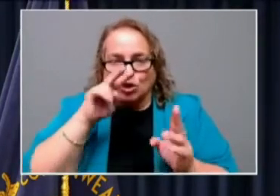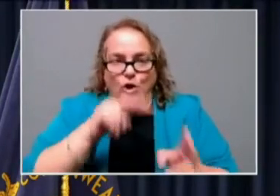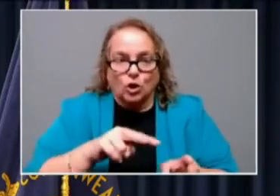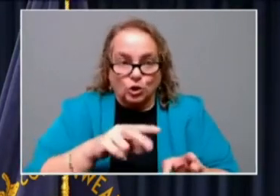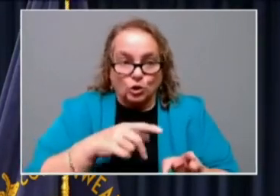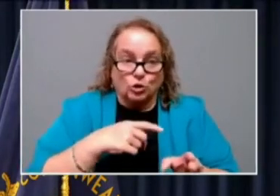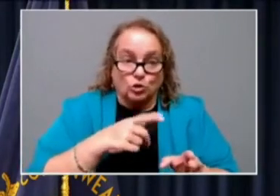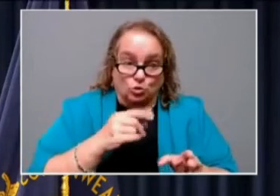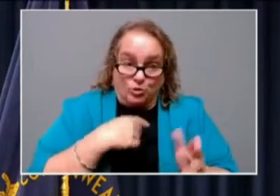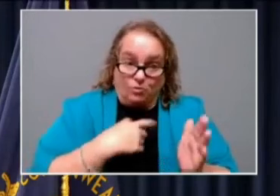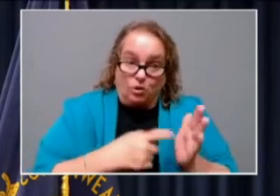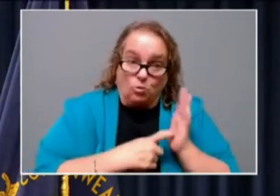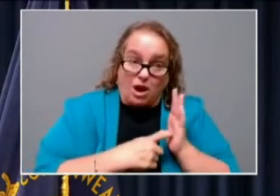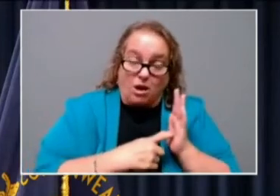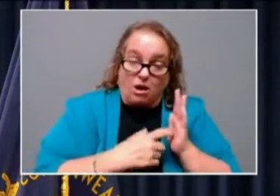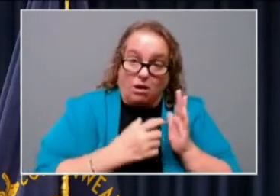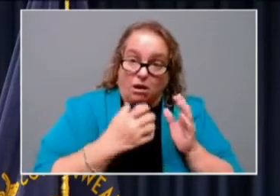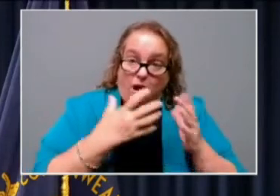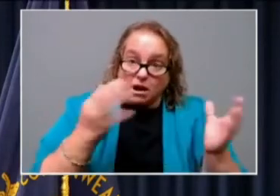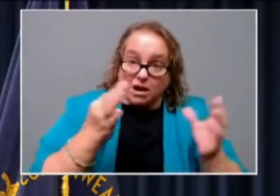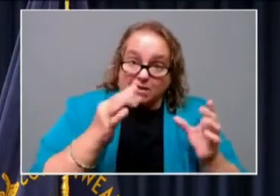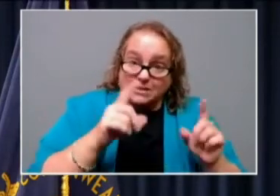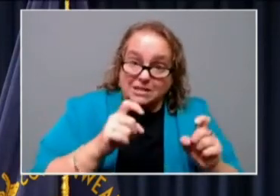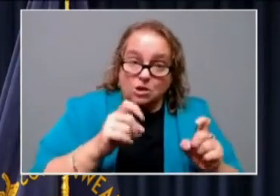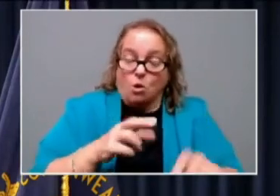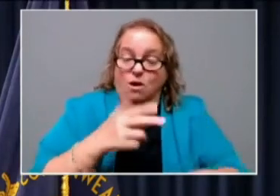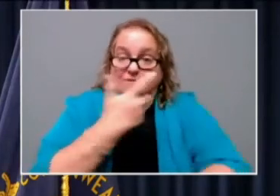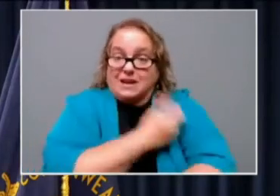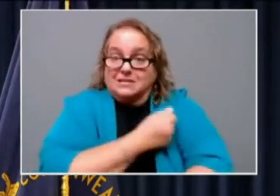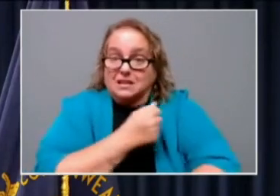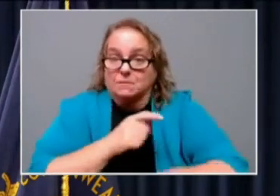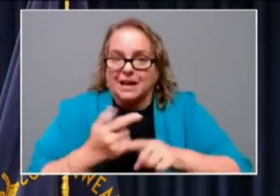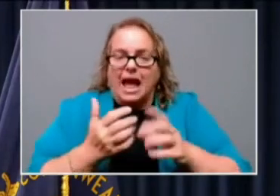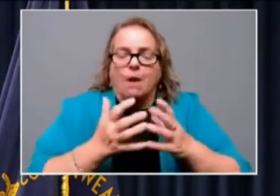everybody get vaccinated because how much can we flush down the toilet and